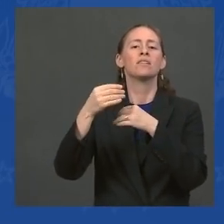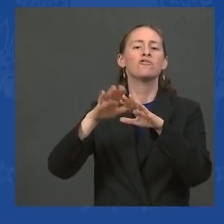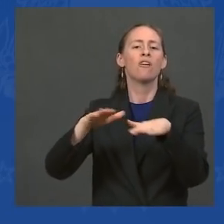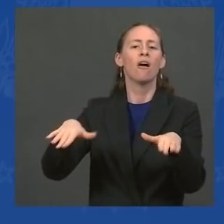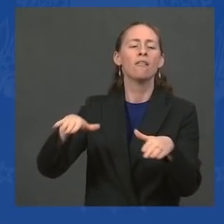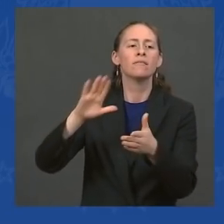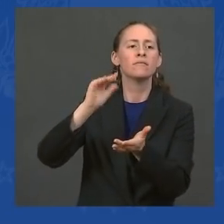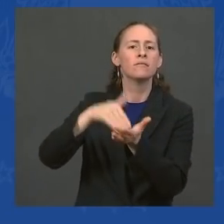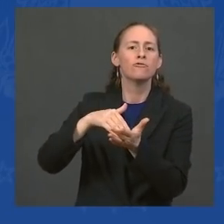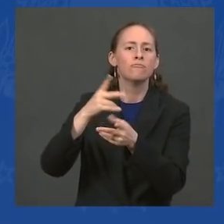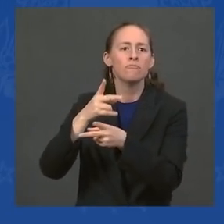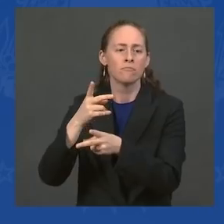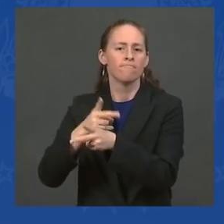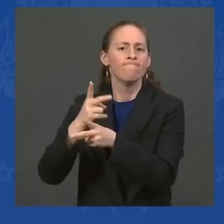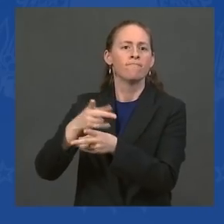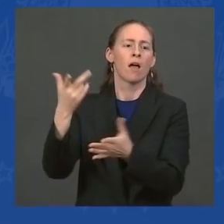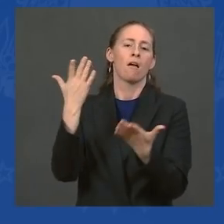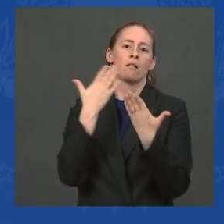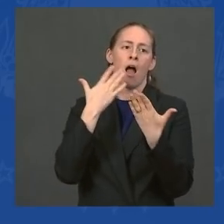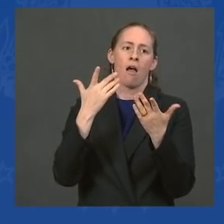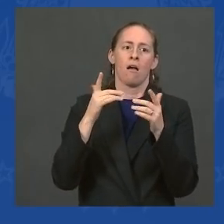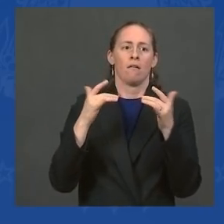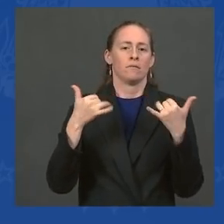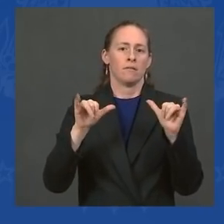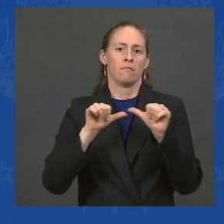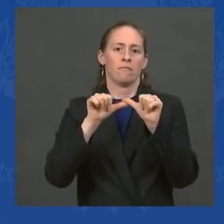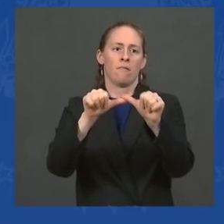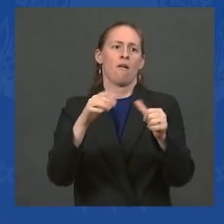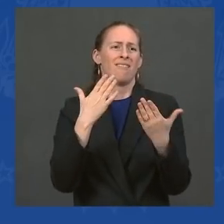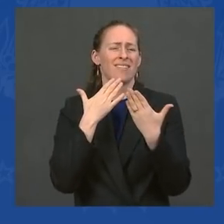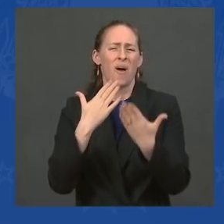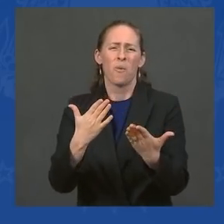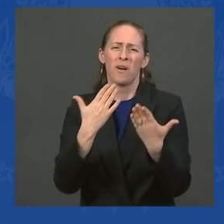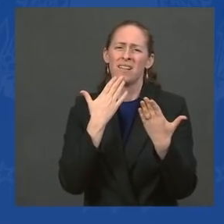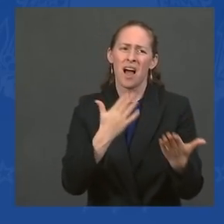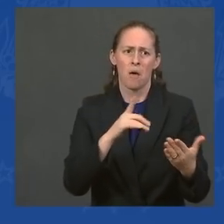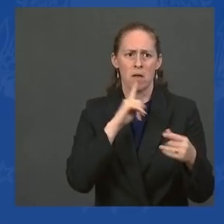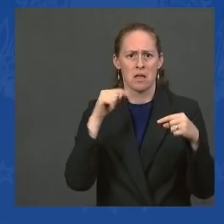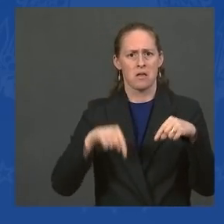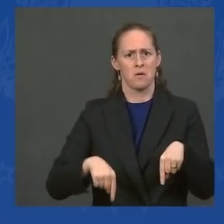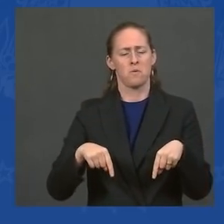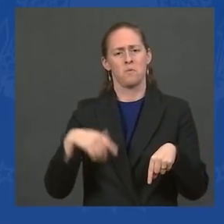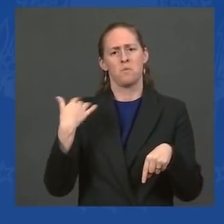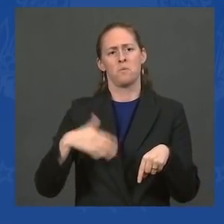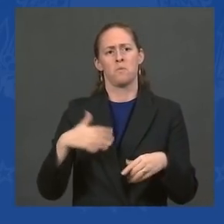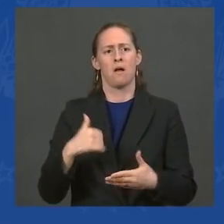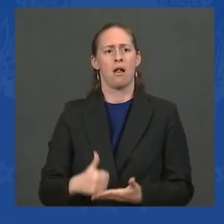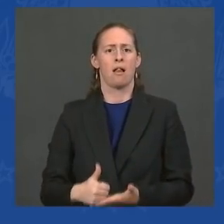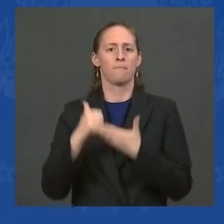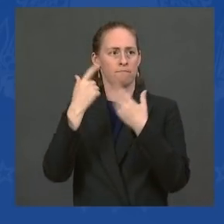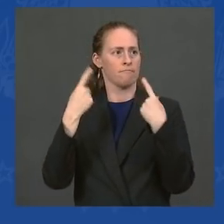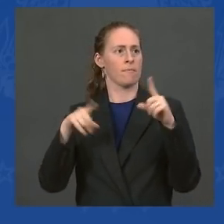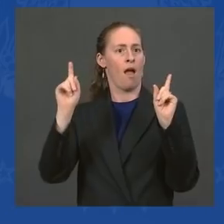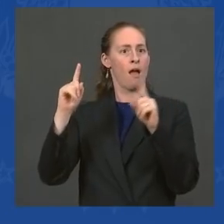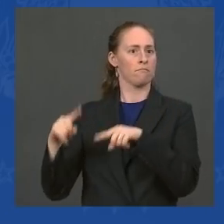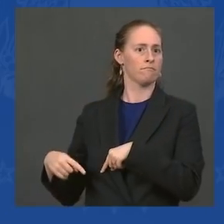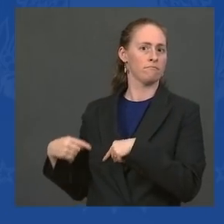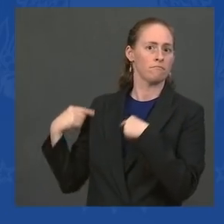I also want to thank you for understanding that the one time infusion of funds didn't solve the underlying problem,